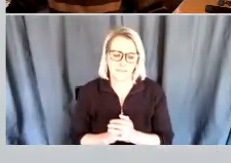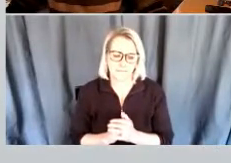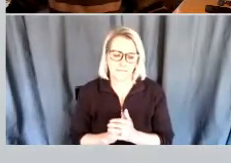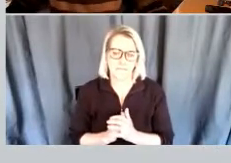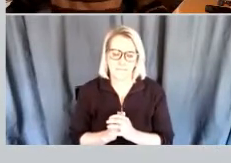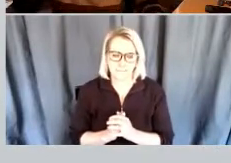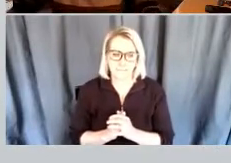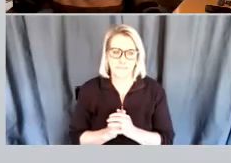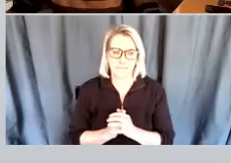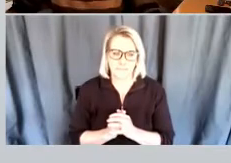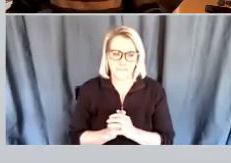Okay.